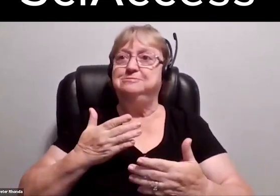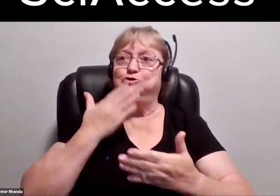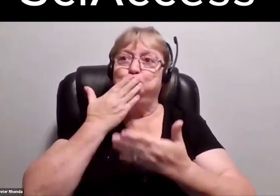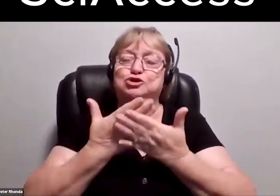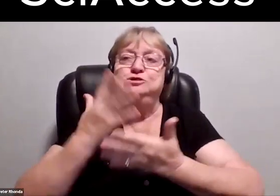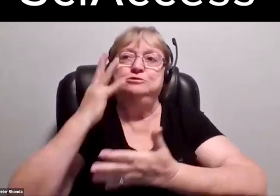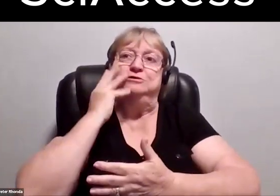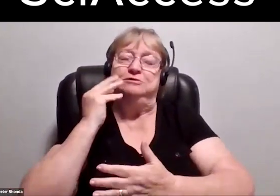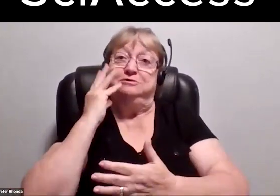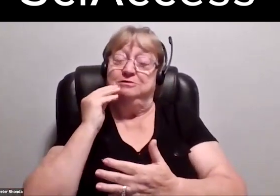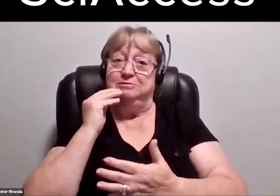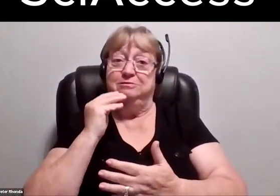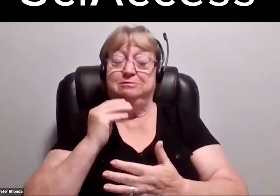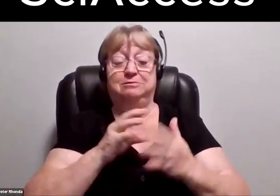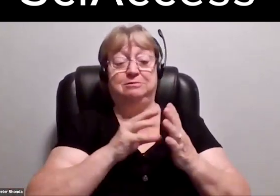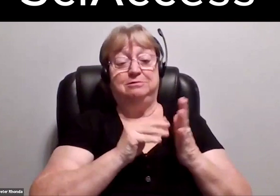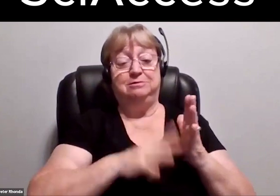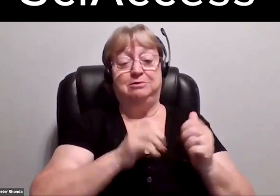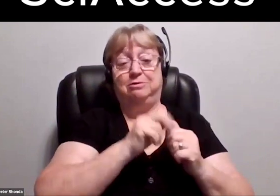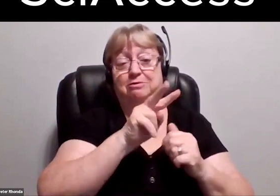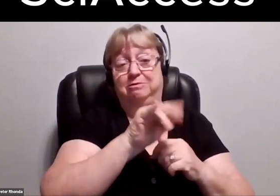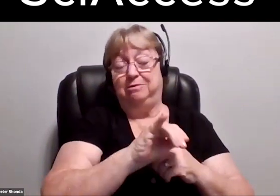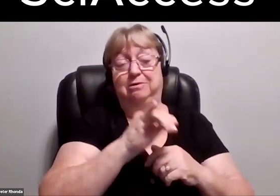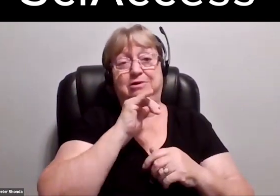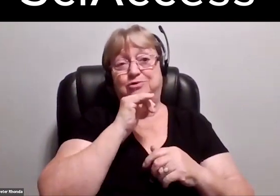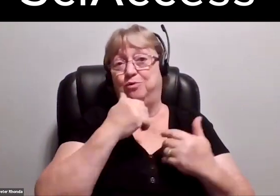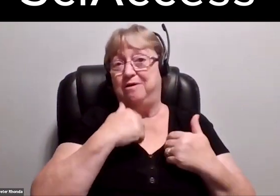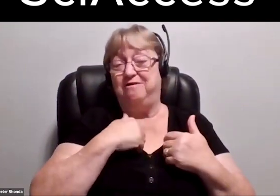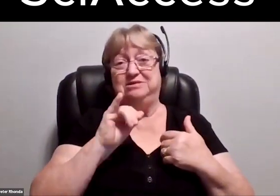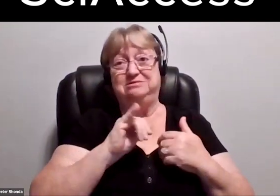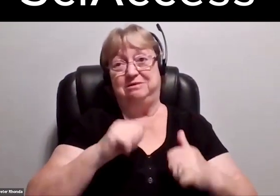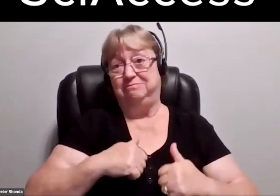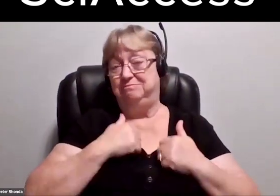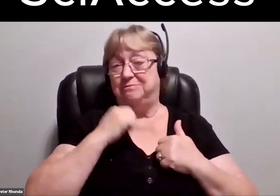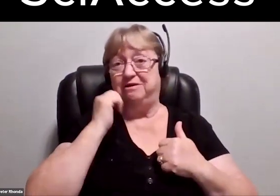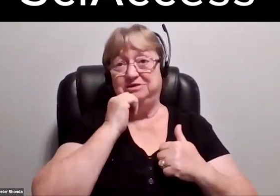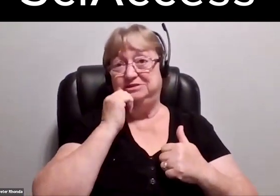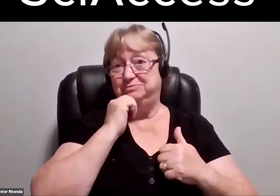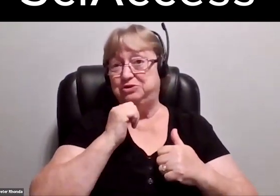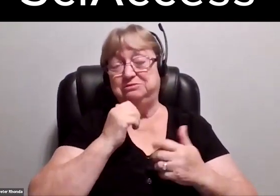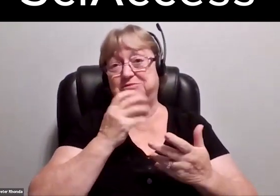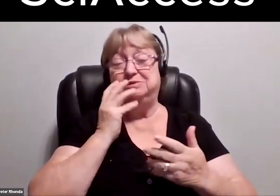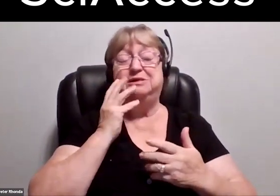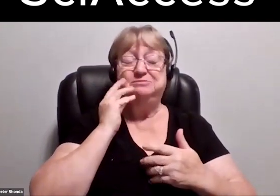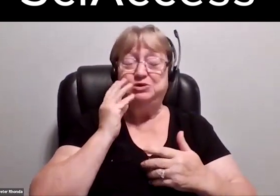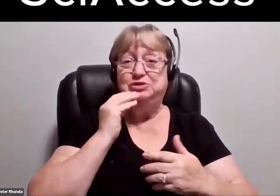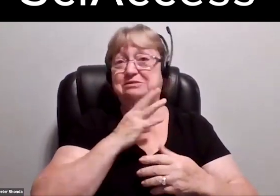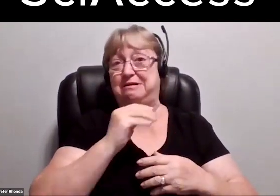Students with VI often do not have the same life experiences and background as their sighted peers, so you need to be real careful